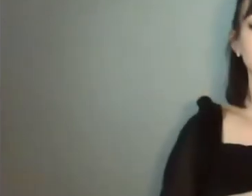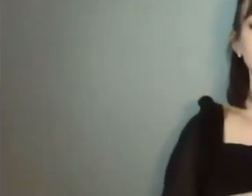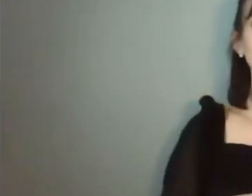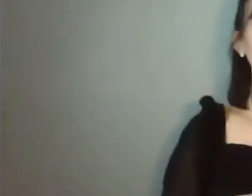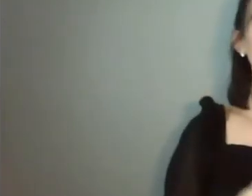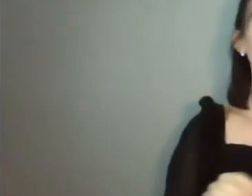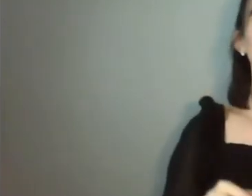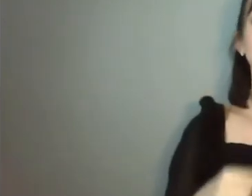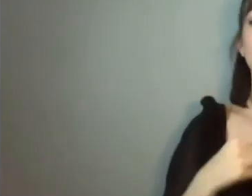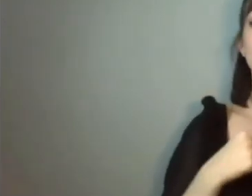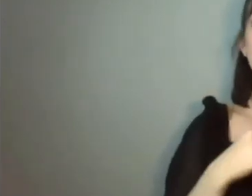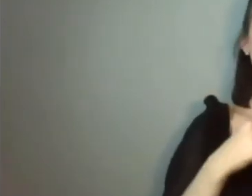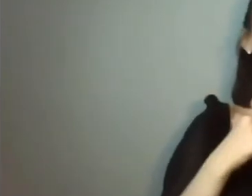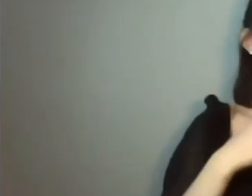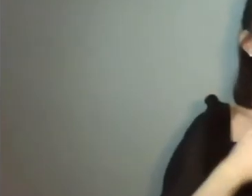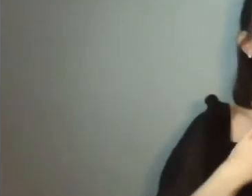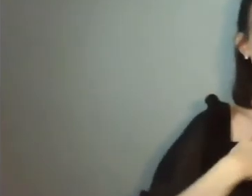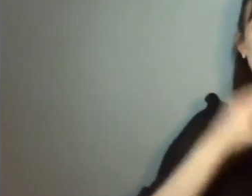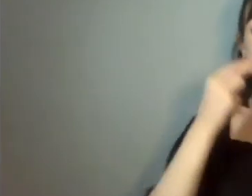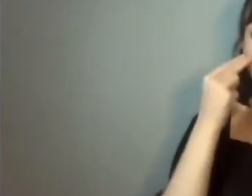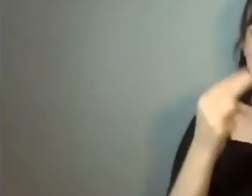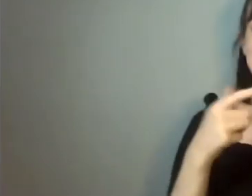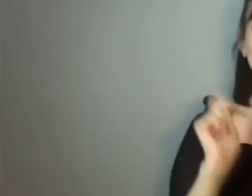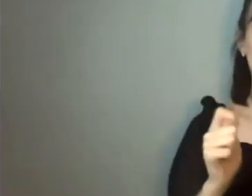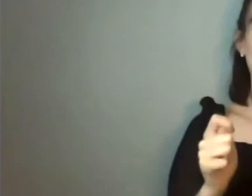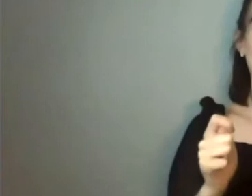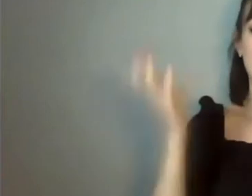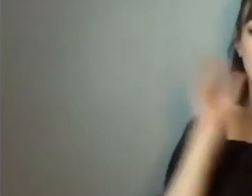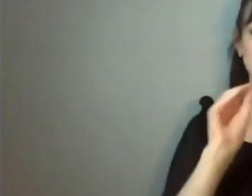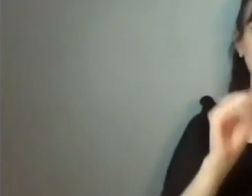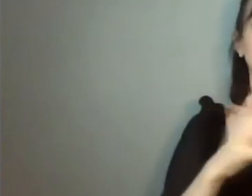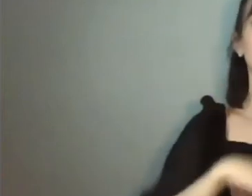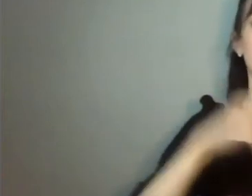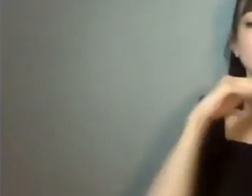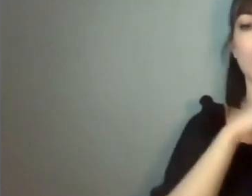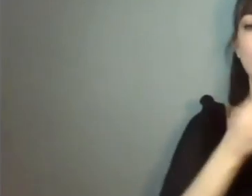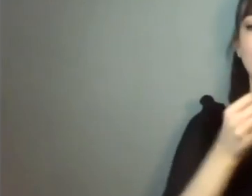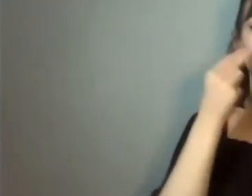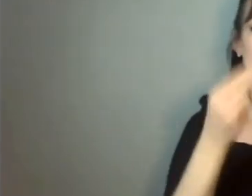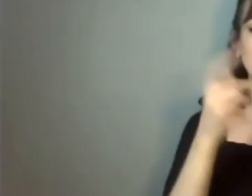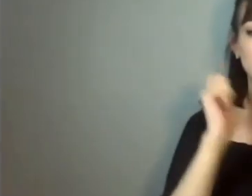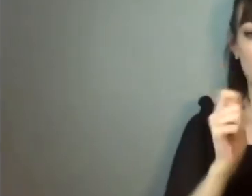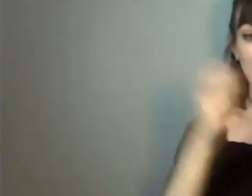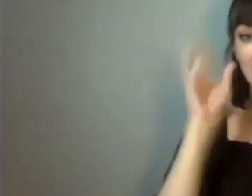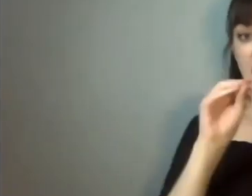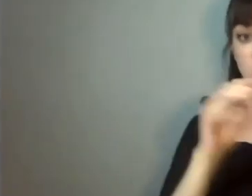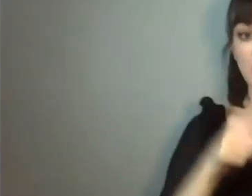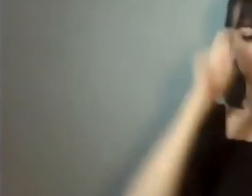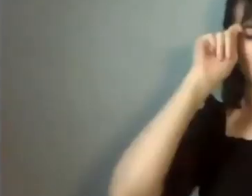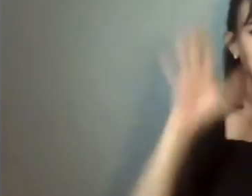enough the need for training and education. And I think that links into a change in overall culture,